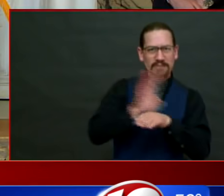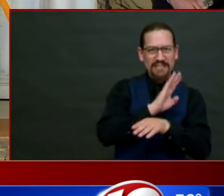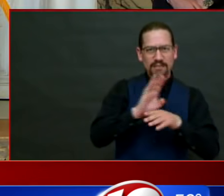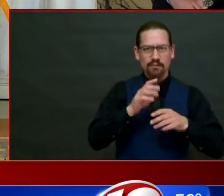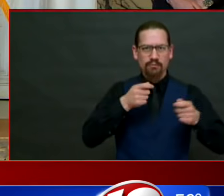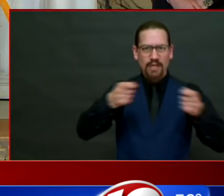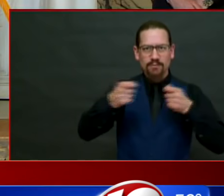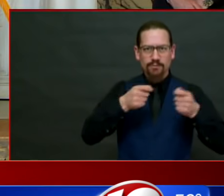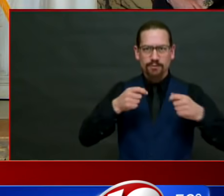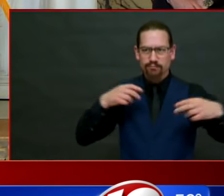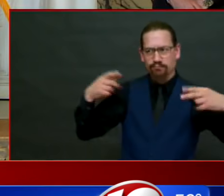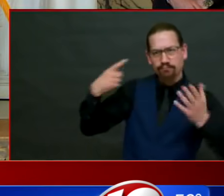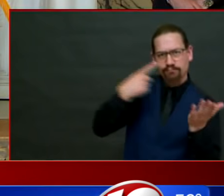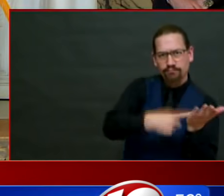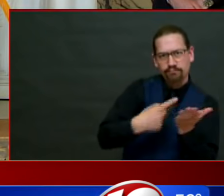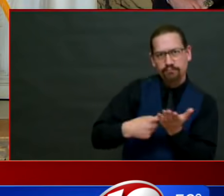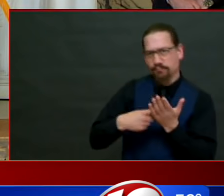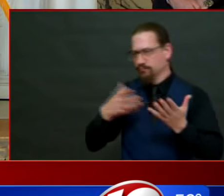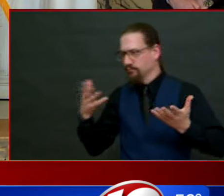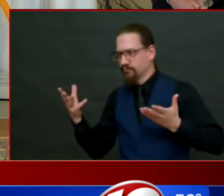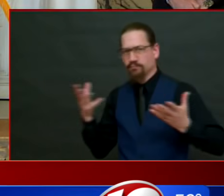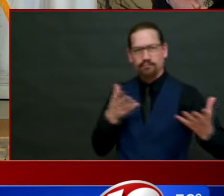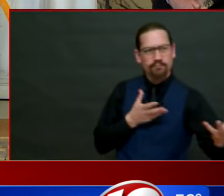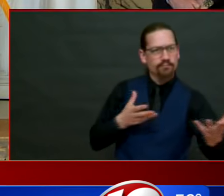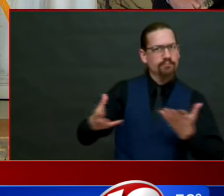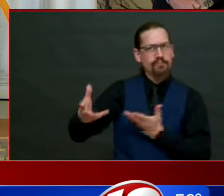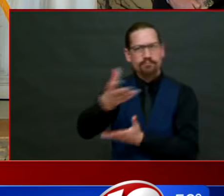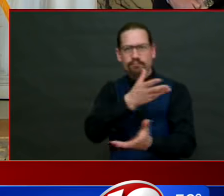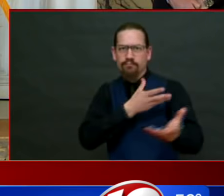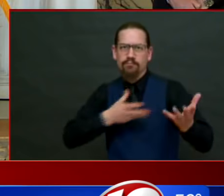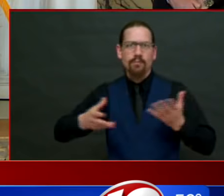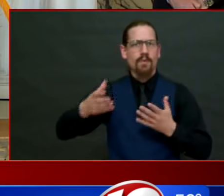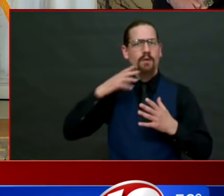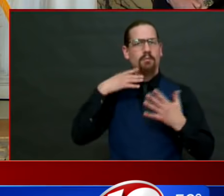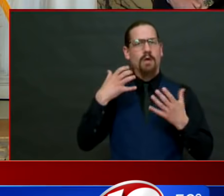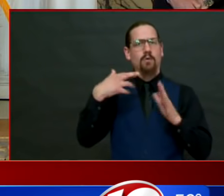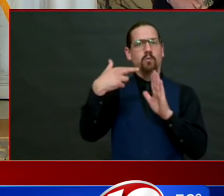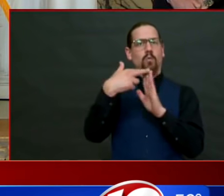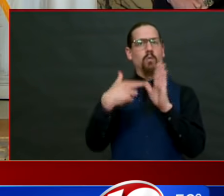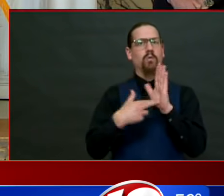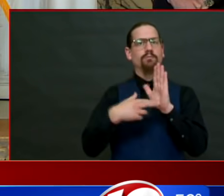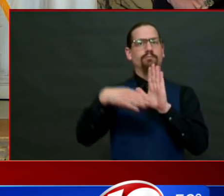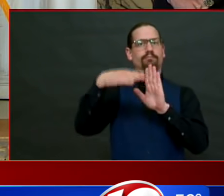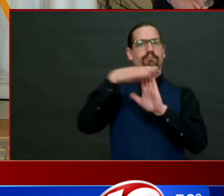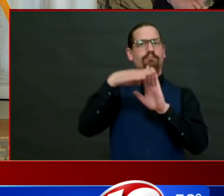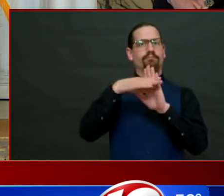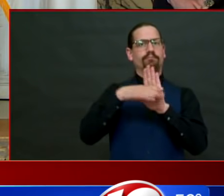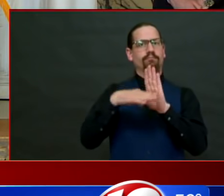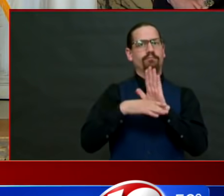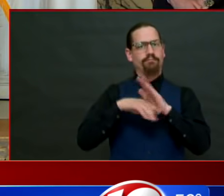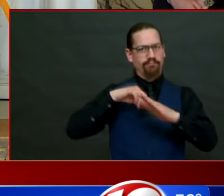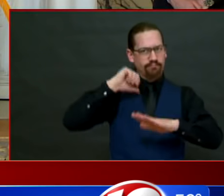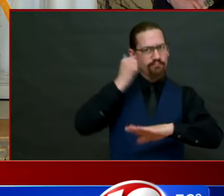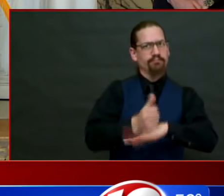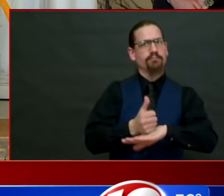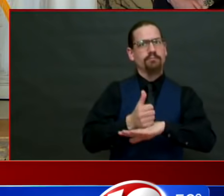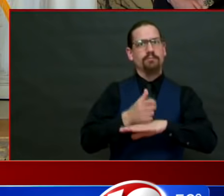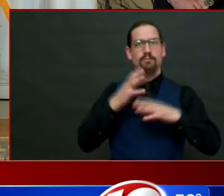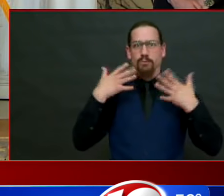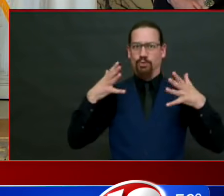HEALTH AND COMMERCE HAVE BEEN HARD AT WORK DEVELOPING REGULATIONS AROUND THE NEW WAYS WE HAVE TO WORK. ALL REGULATIONS WILL BE POSTED